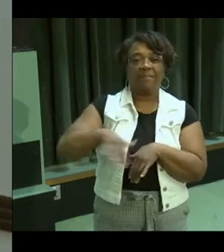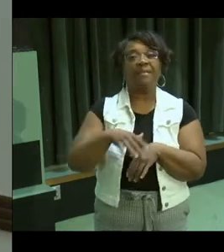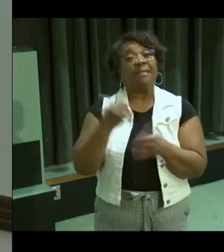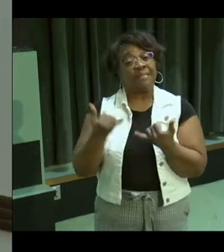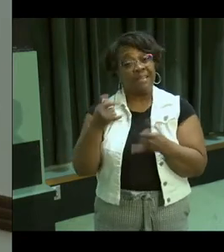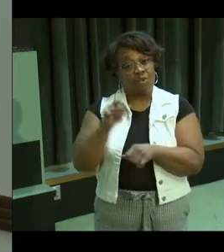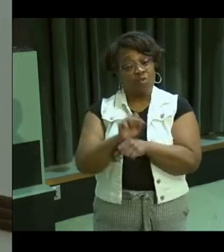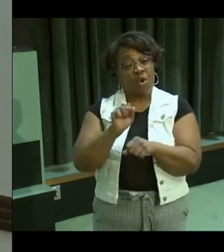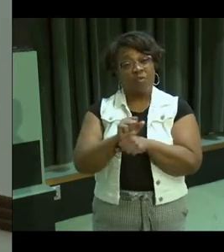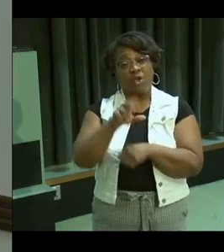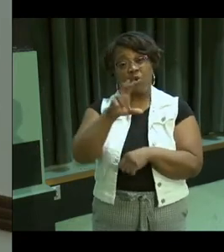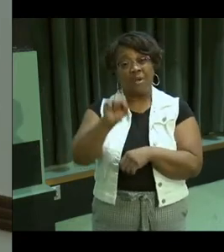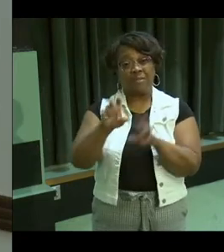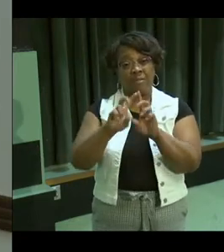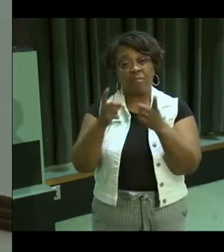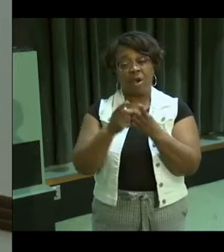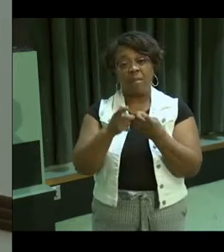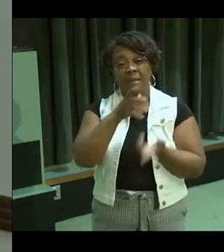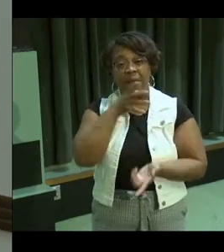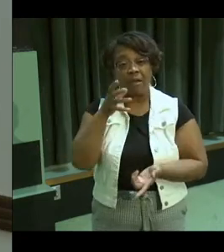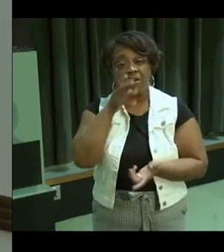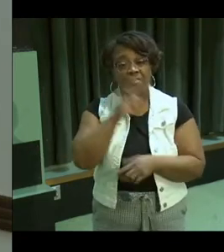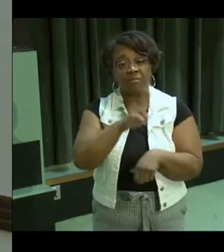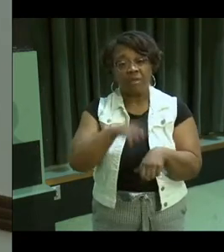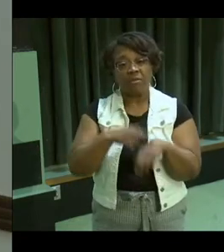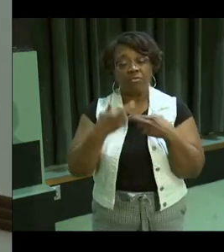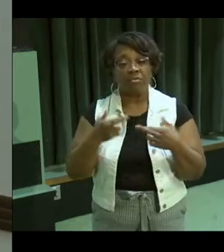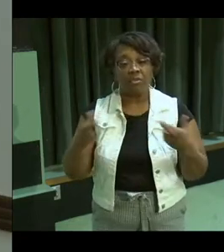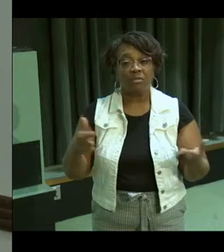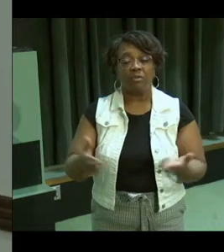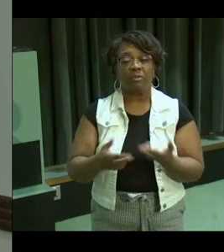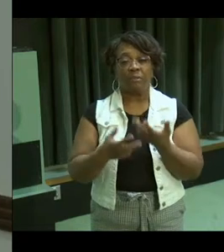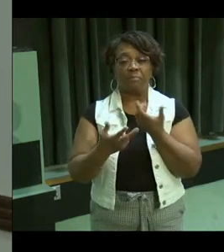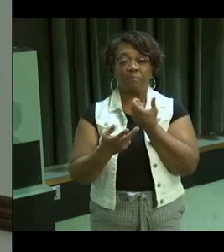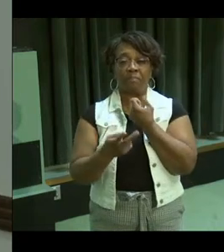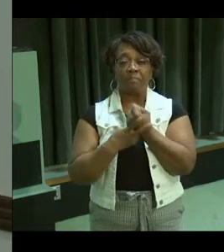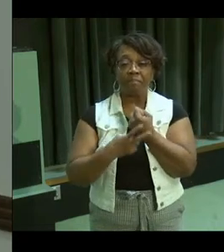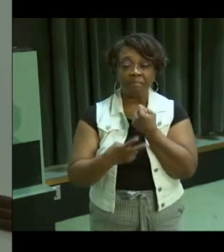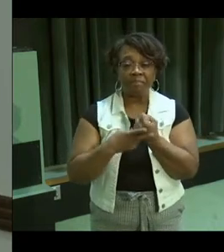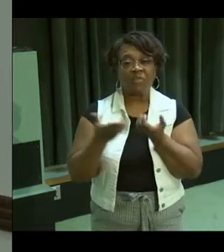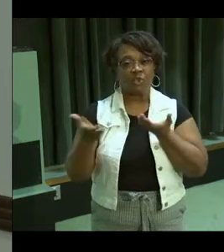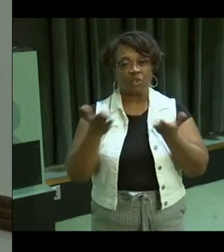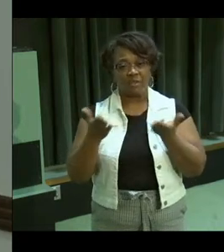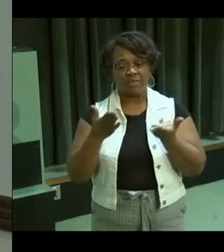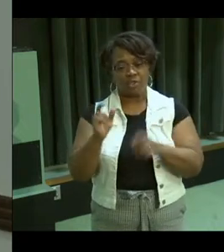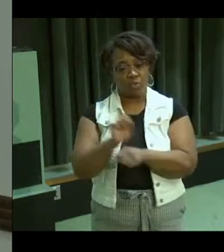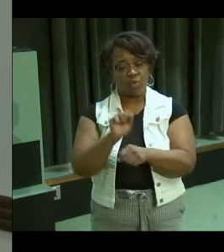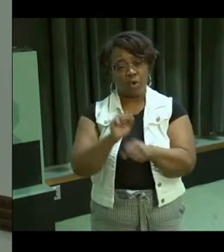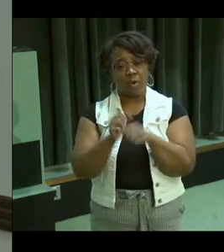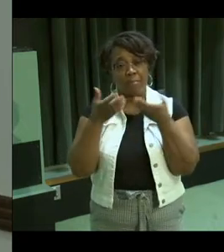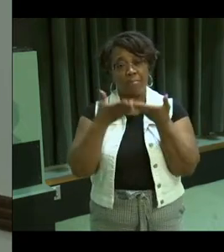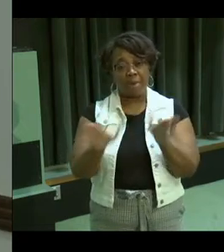Department of Agriculture's